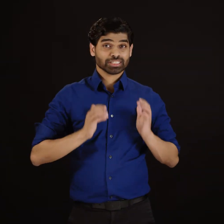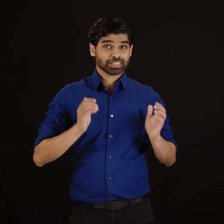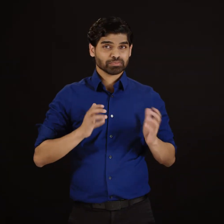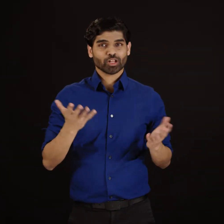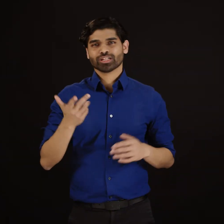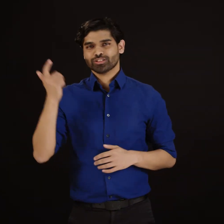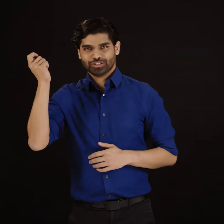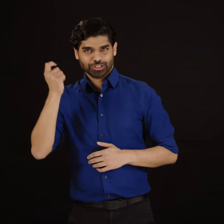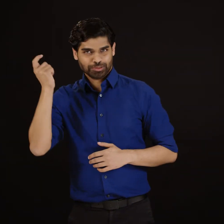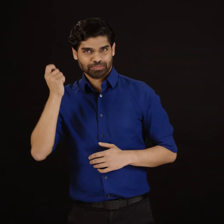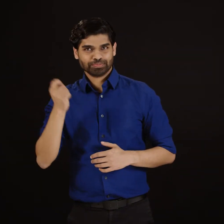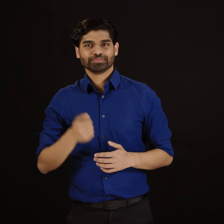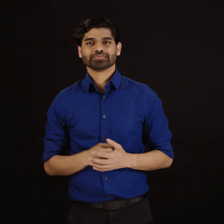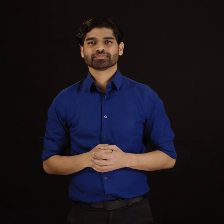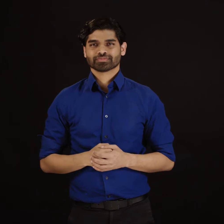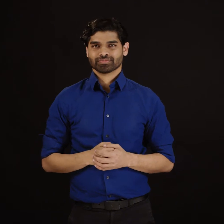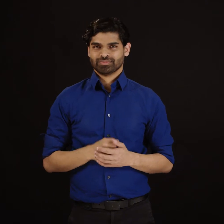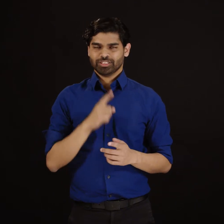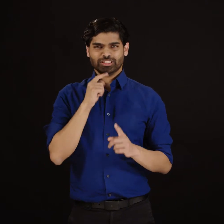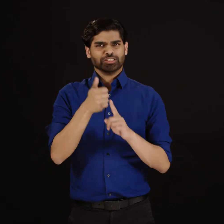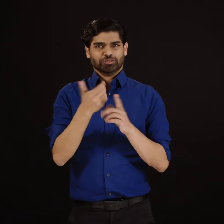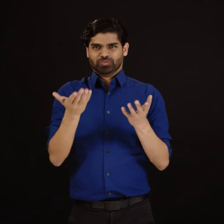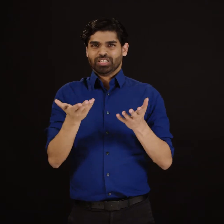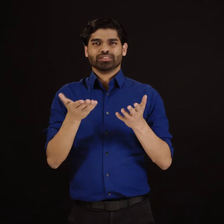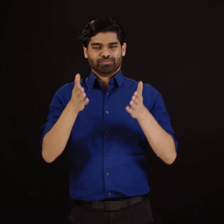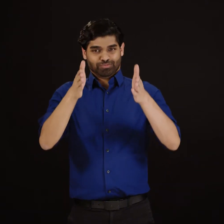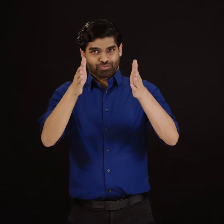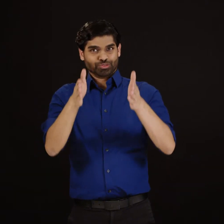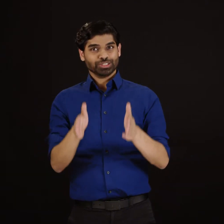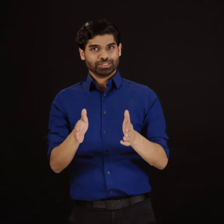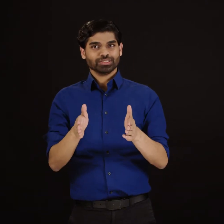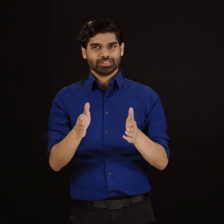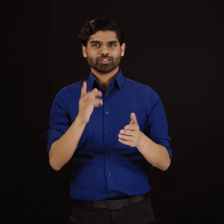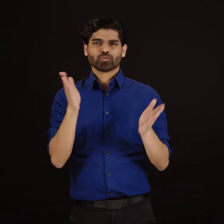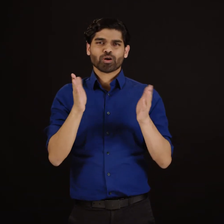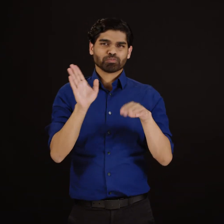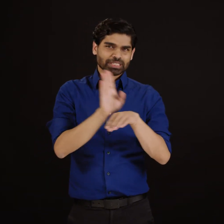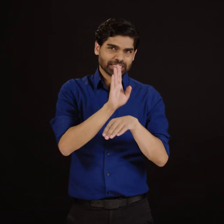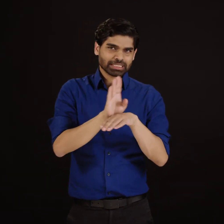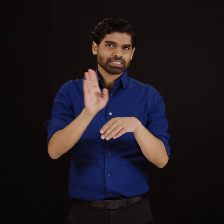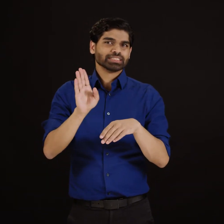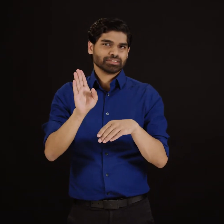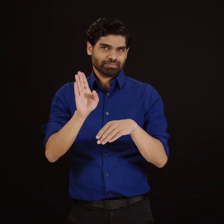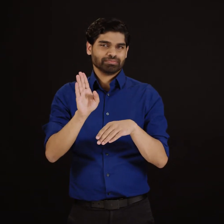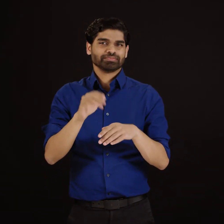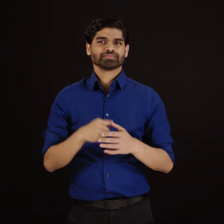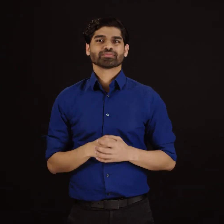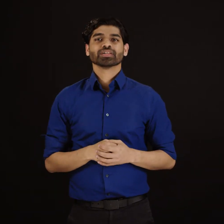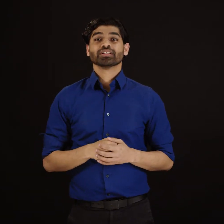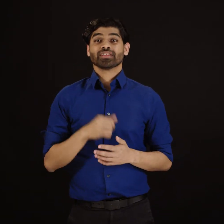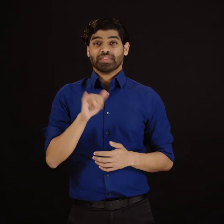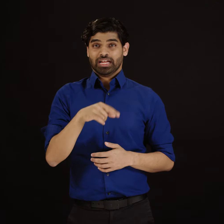A Customer or a Subscriber is an individual or a small business that enters into an agreement with a service